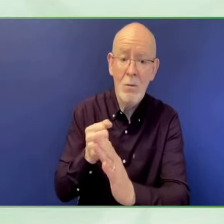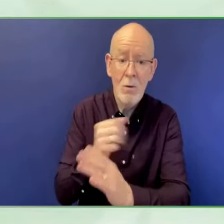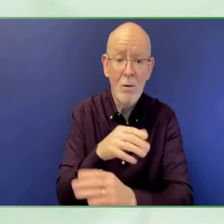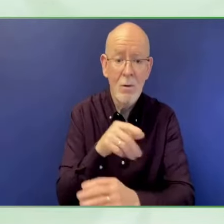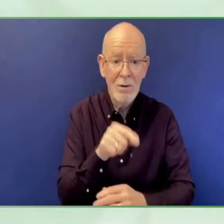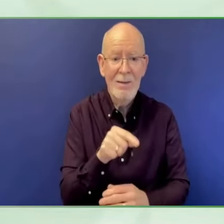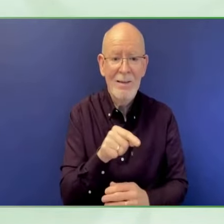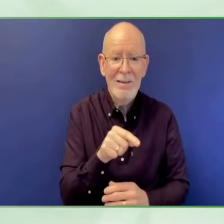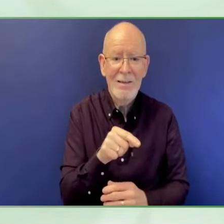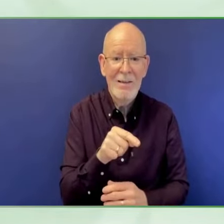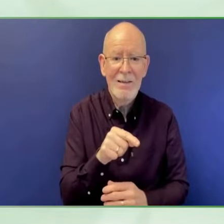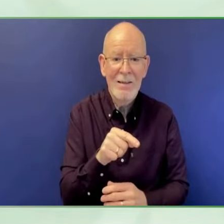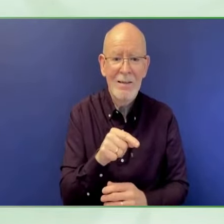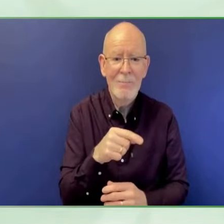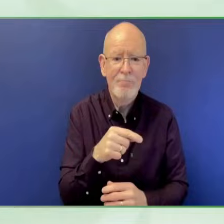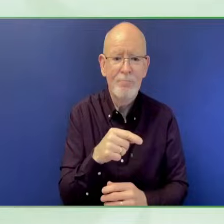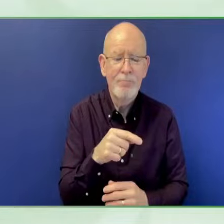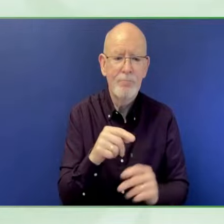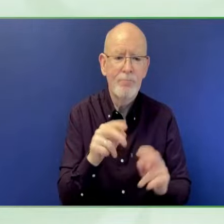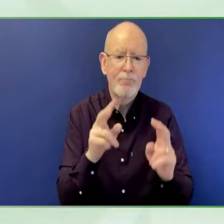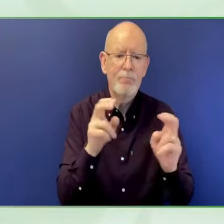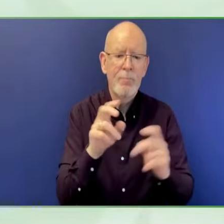DI is the beginning of the journey.